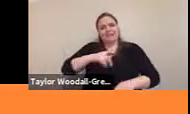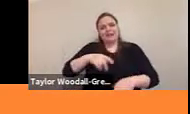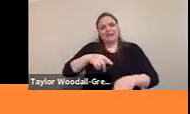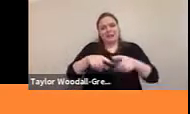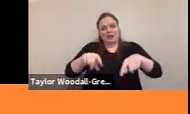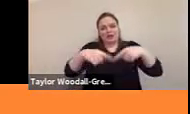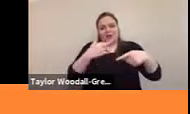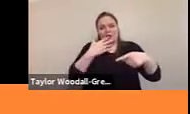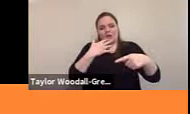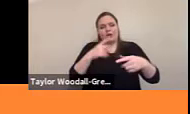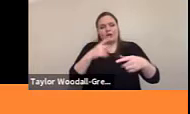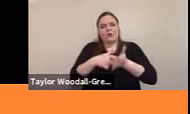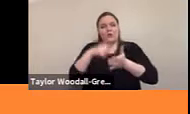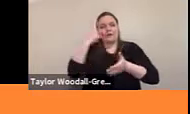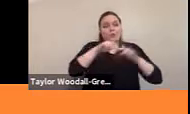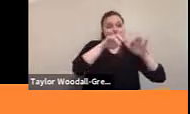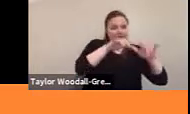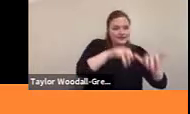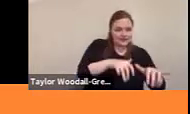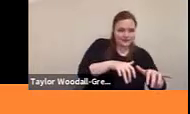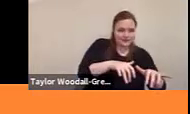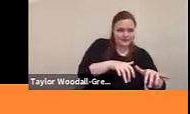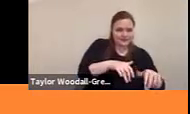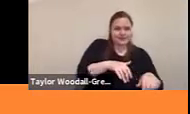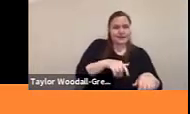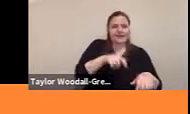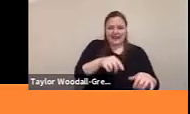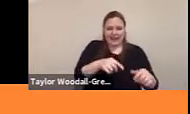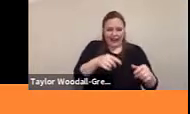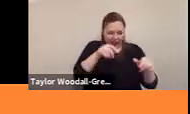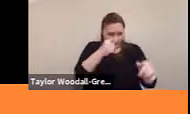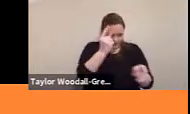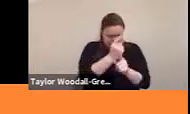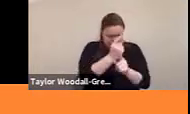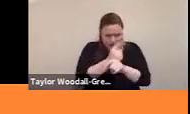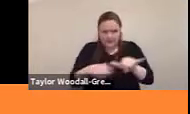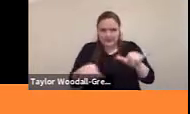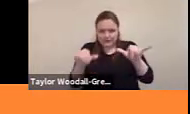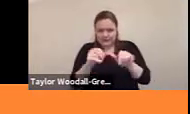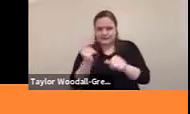text at the size that they're being used against the background.